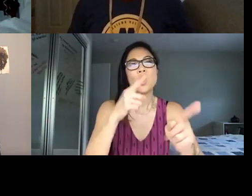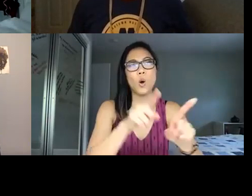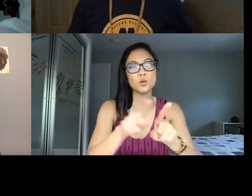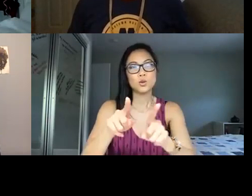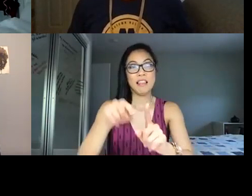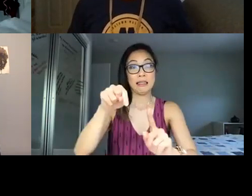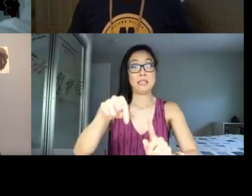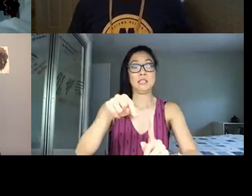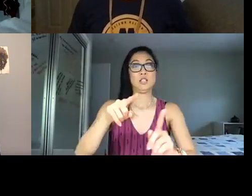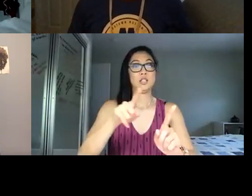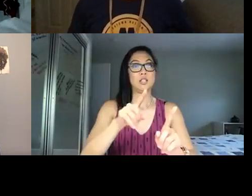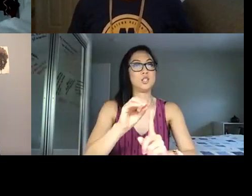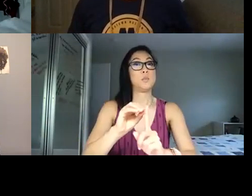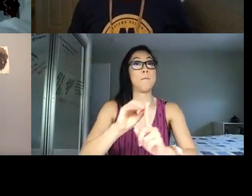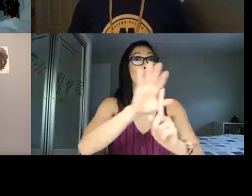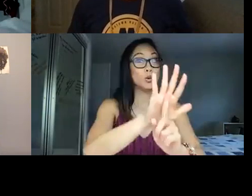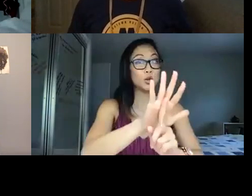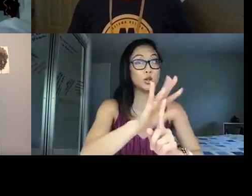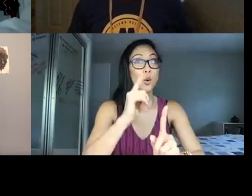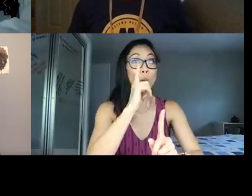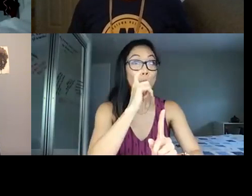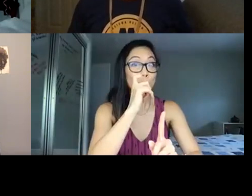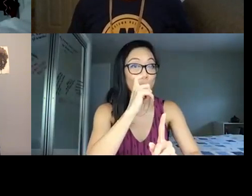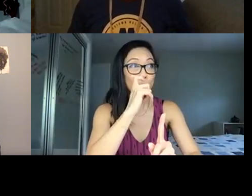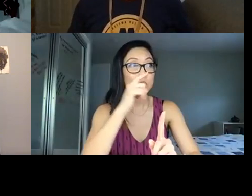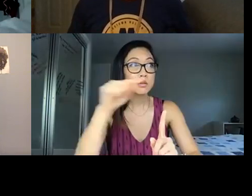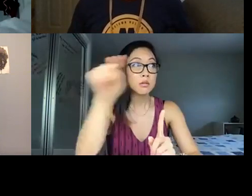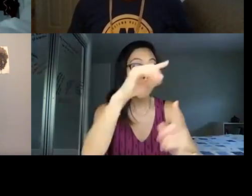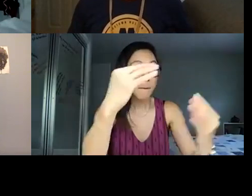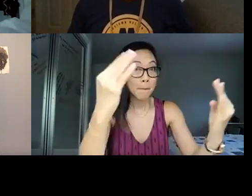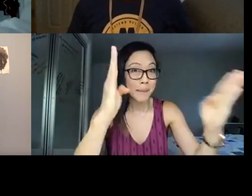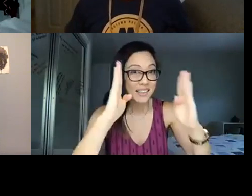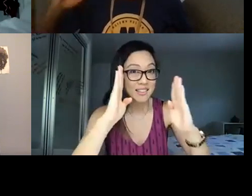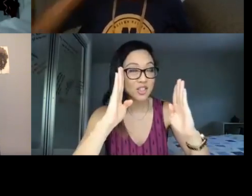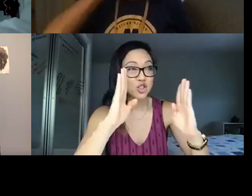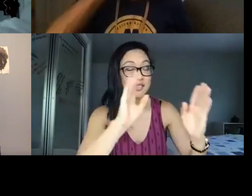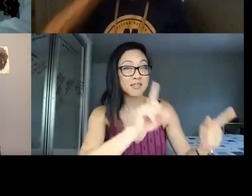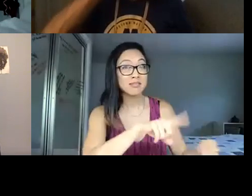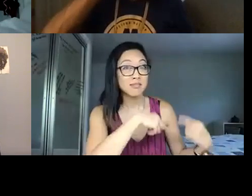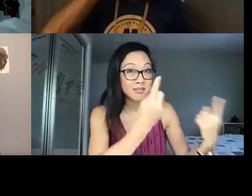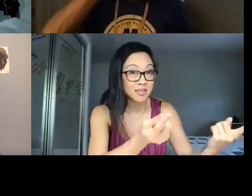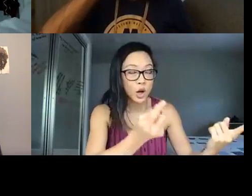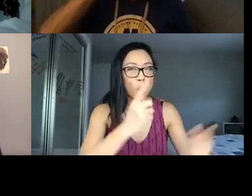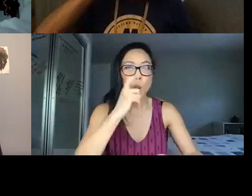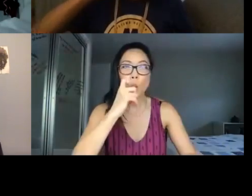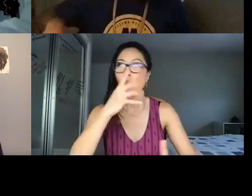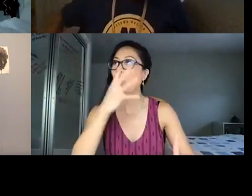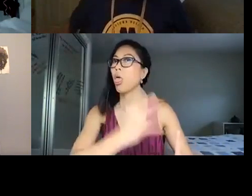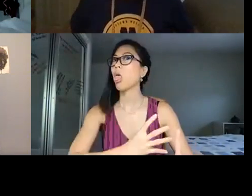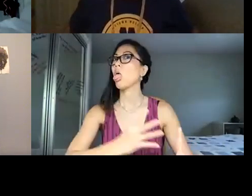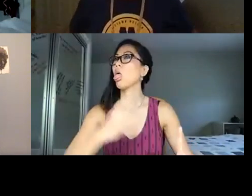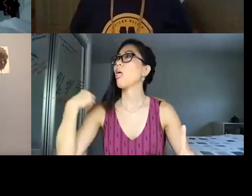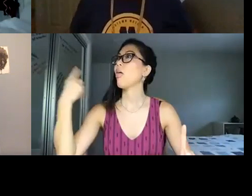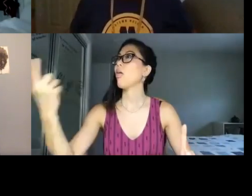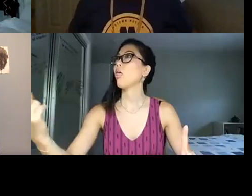paying attention, you know, who turned an ally last week and